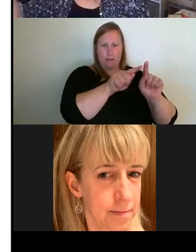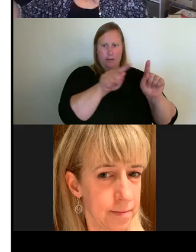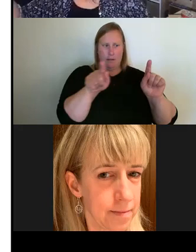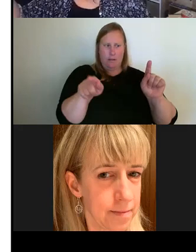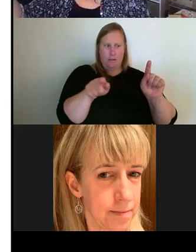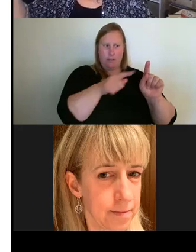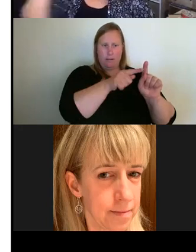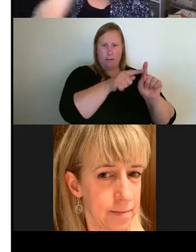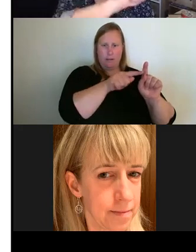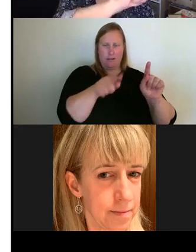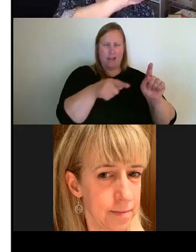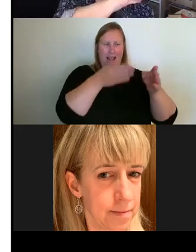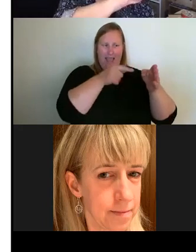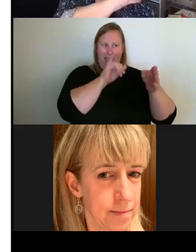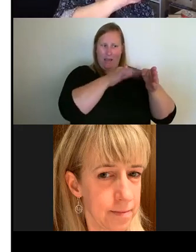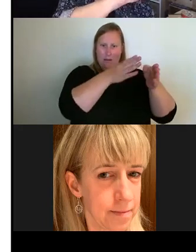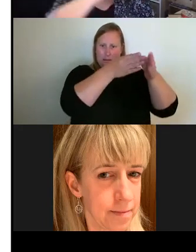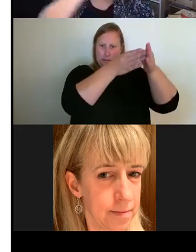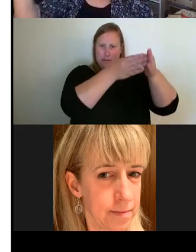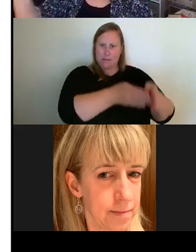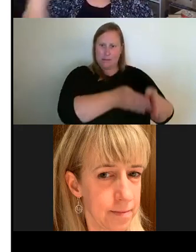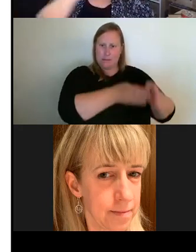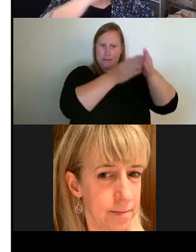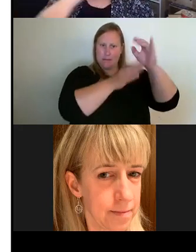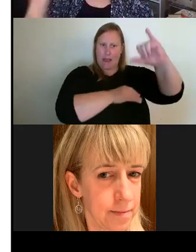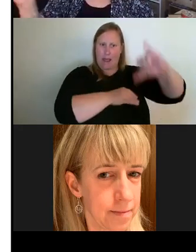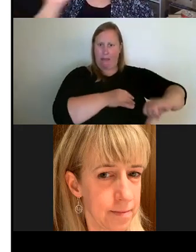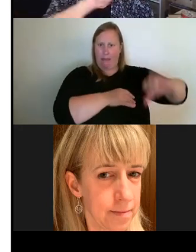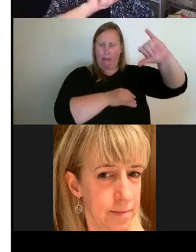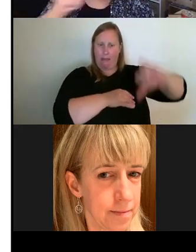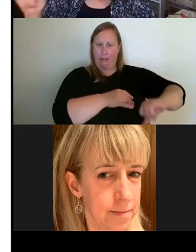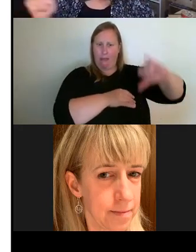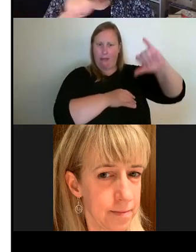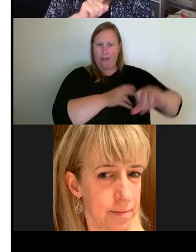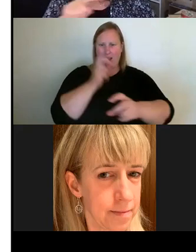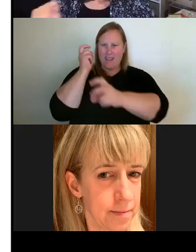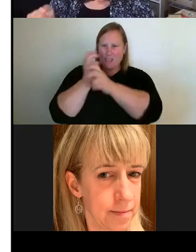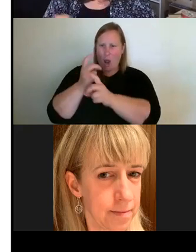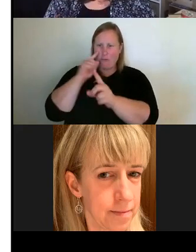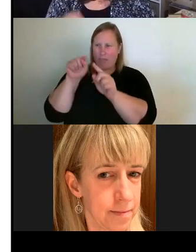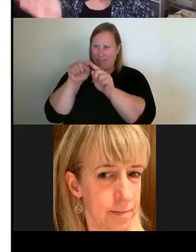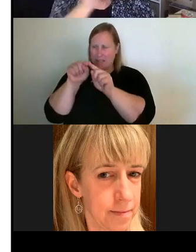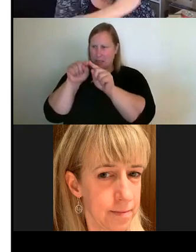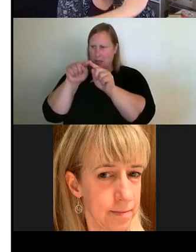Reach the end of the line, go back to a consistent space. It makes it less hard on your brain, the left